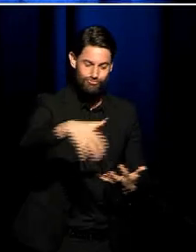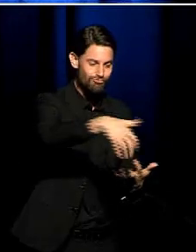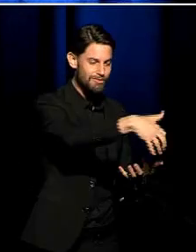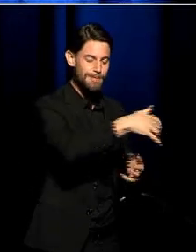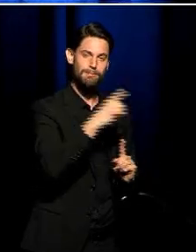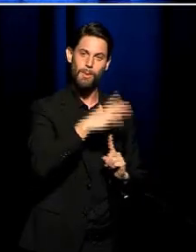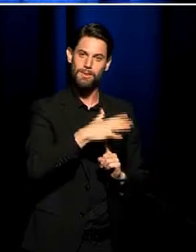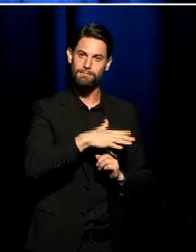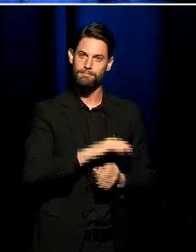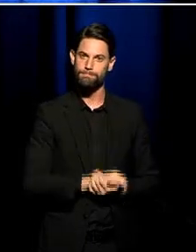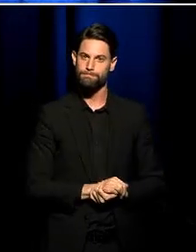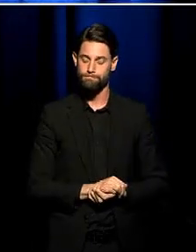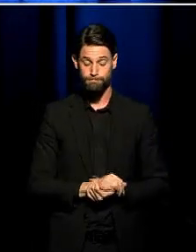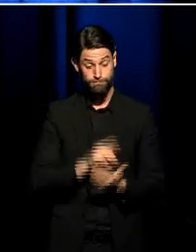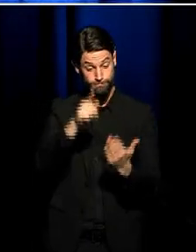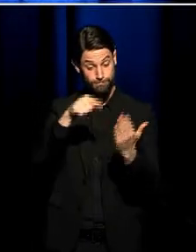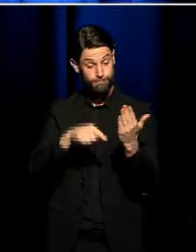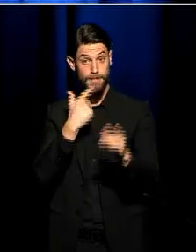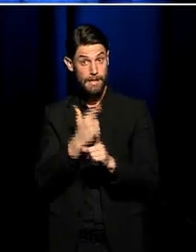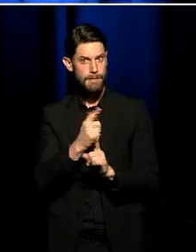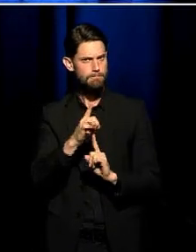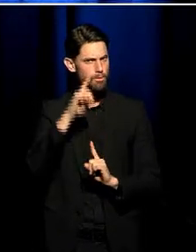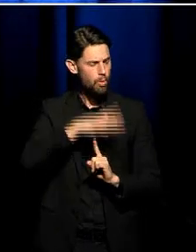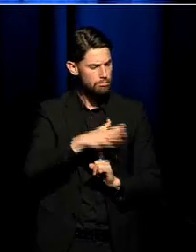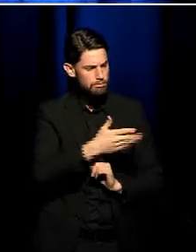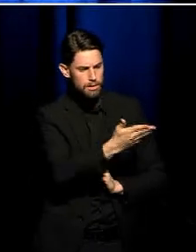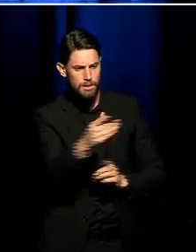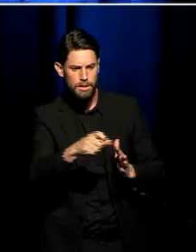best practice decision‑making on what all Australian Governments and others can do